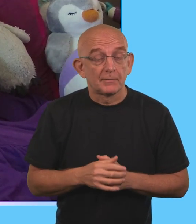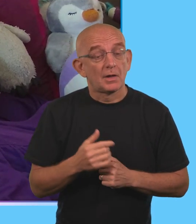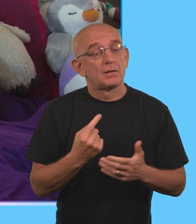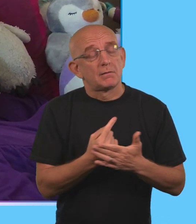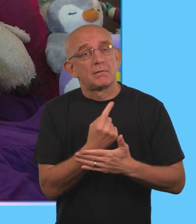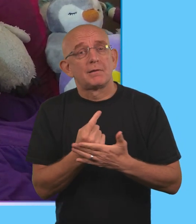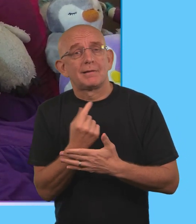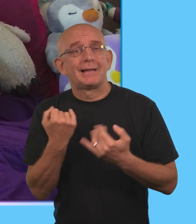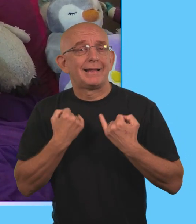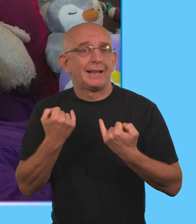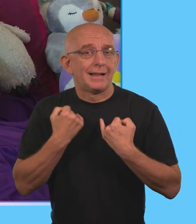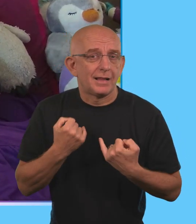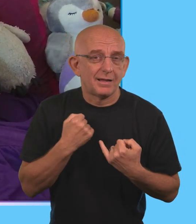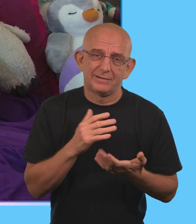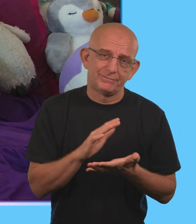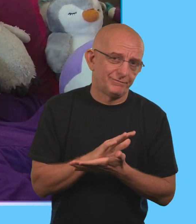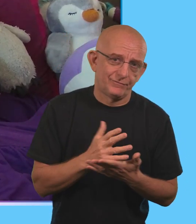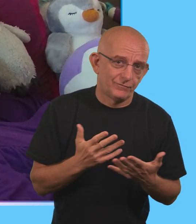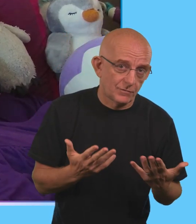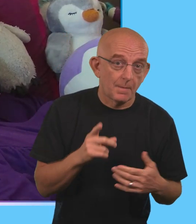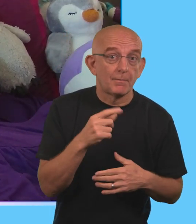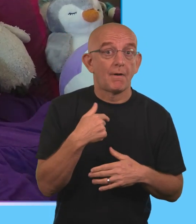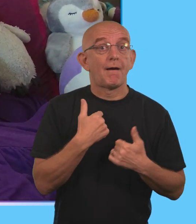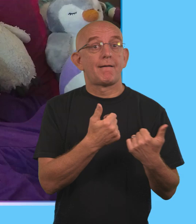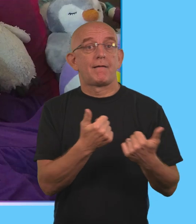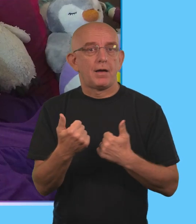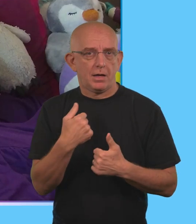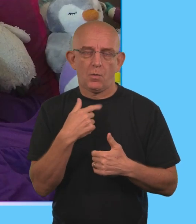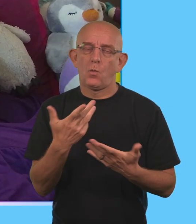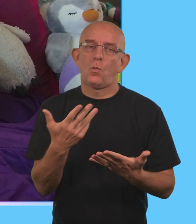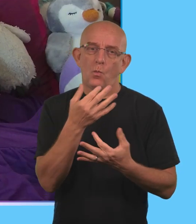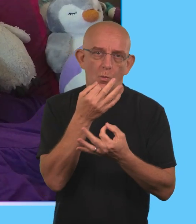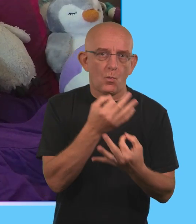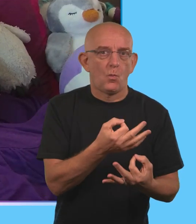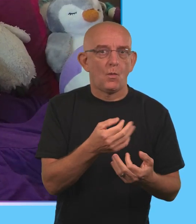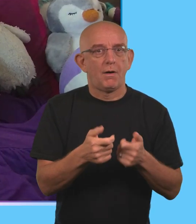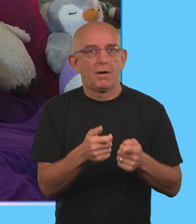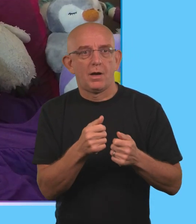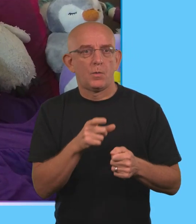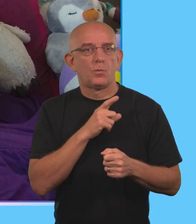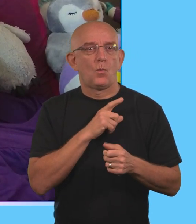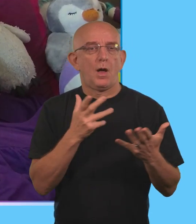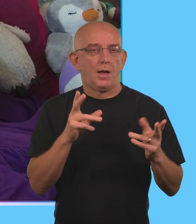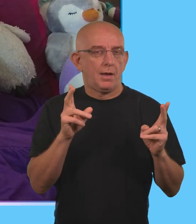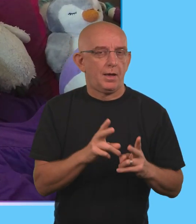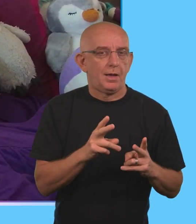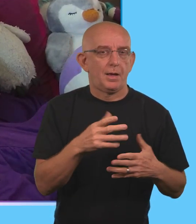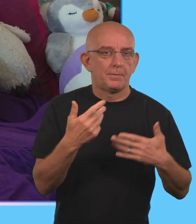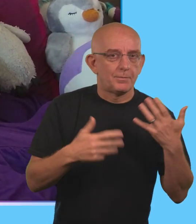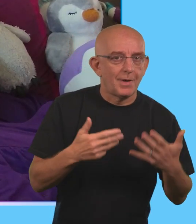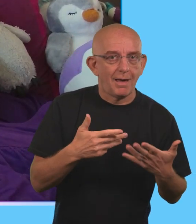Being chronically ill isn't fun, but when I'm well enough, gaming is the best distraction from symptoms such as pain, and it gives me something to